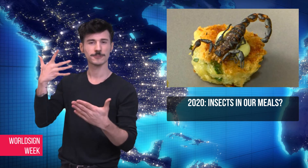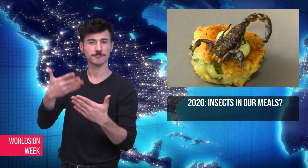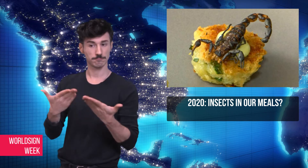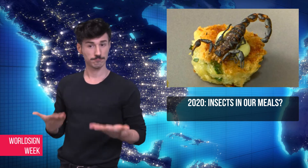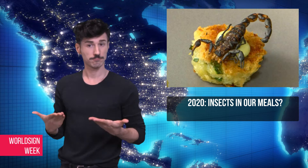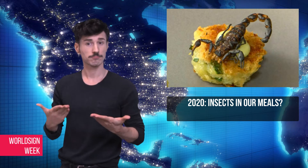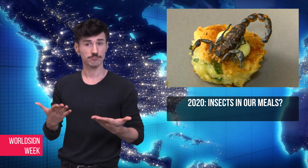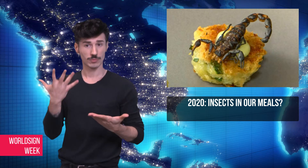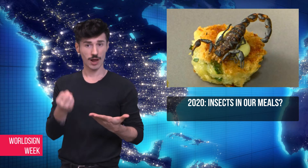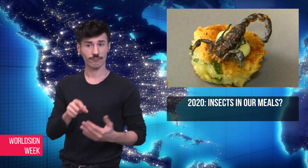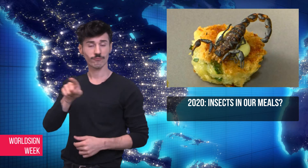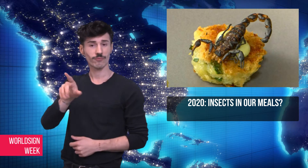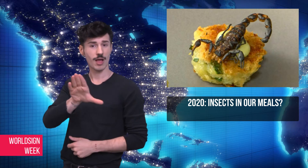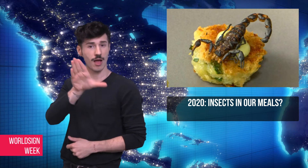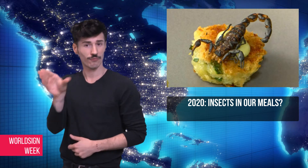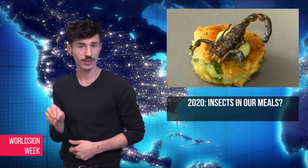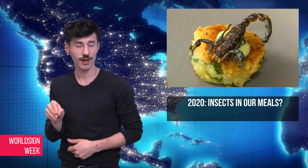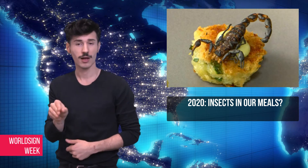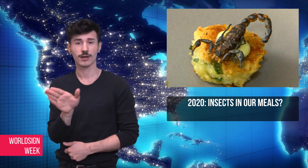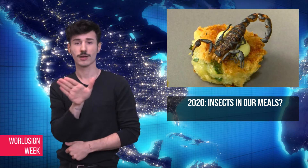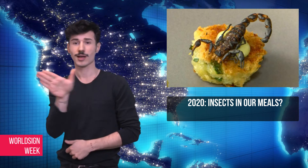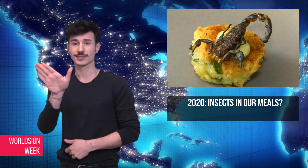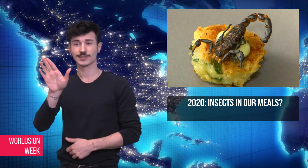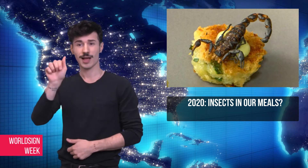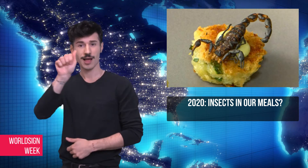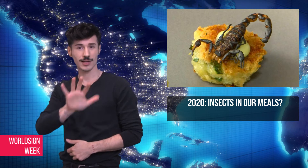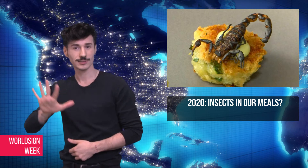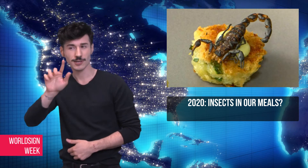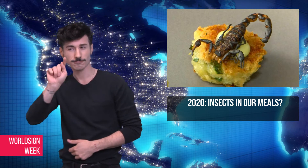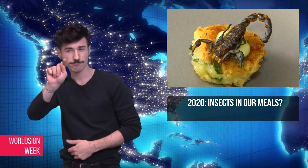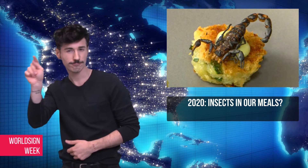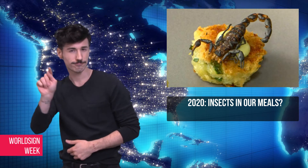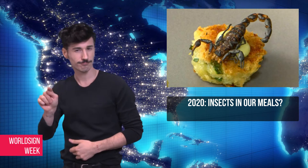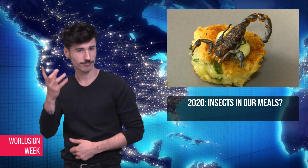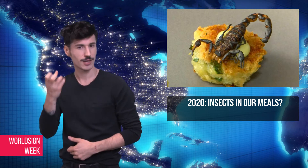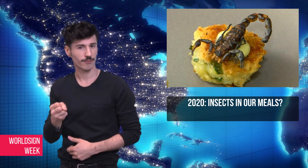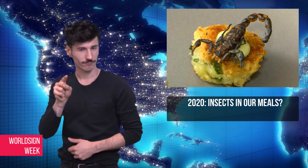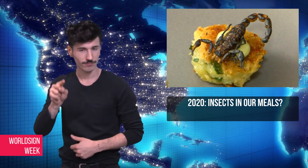Africa and East Asia countries.